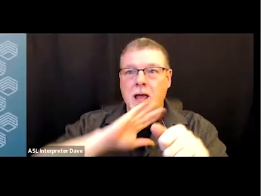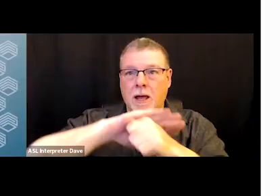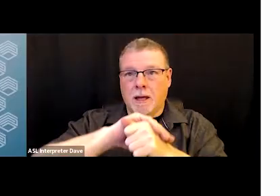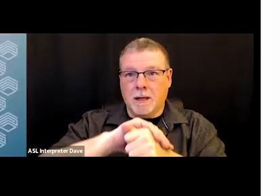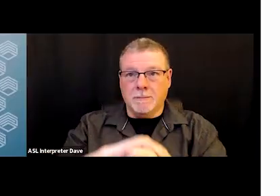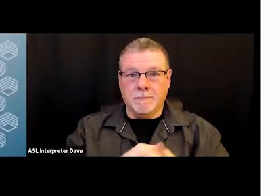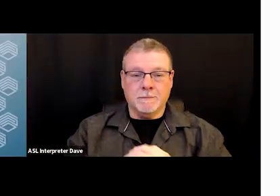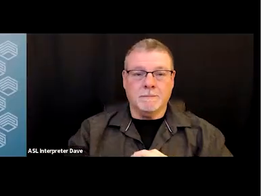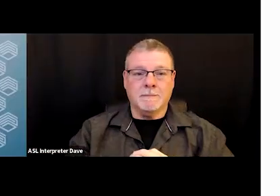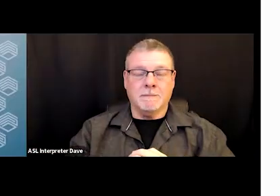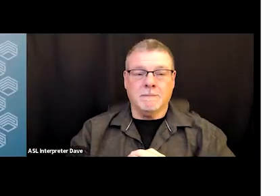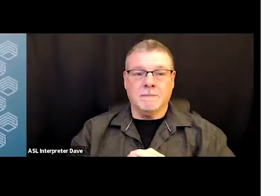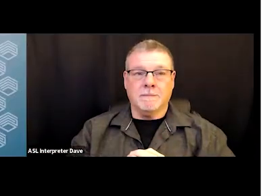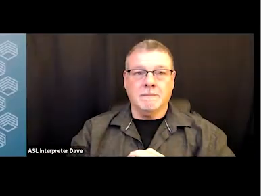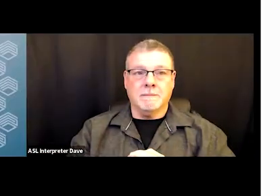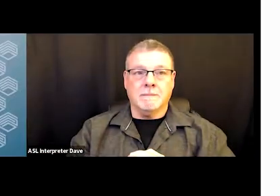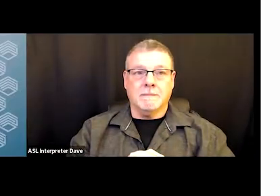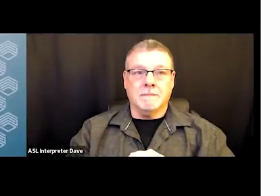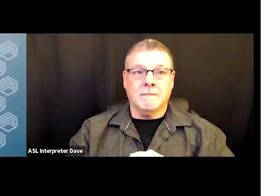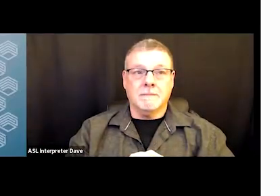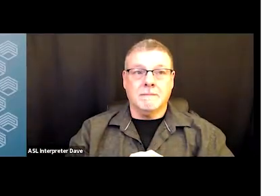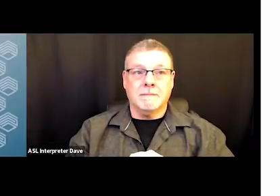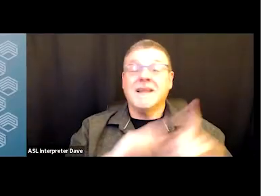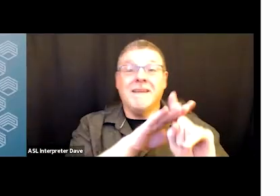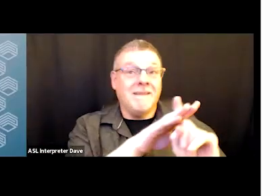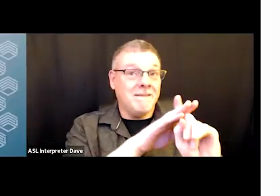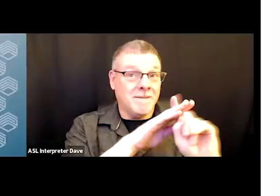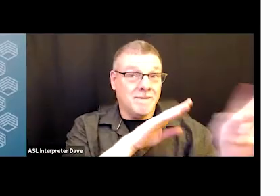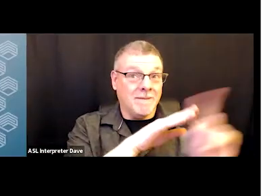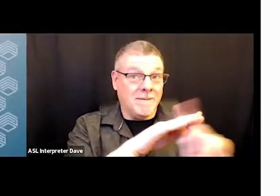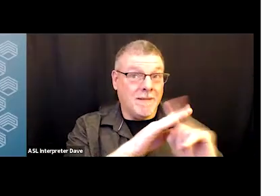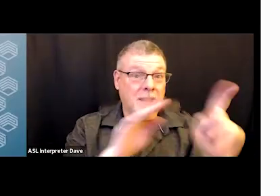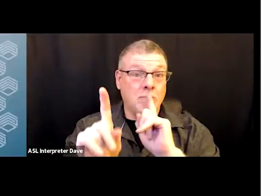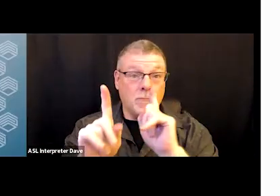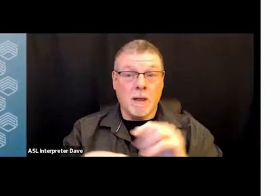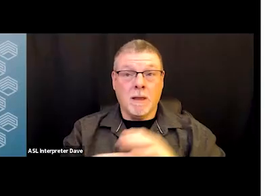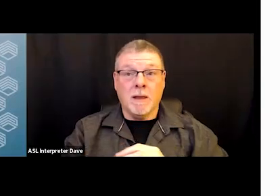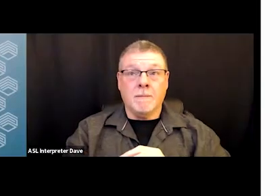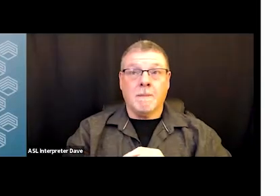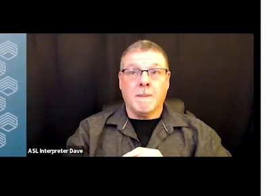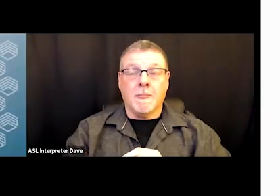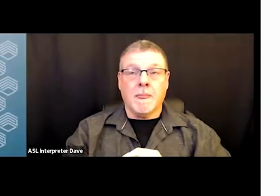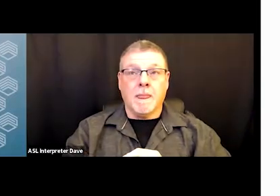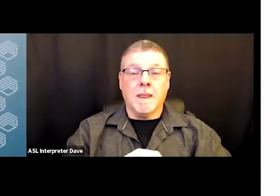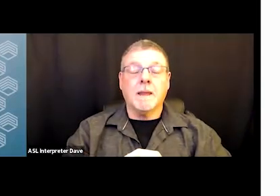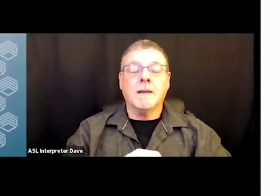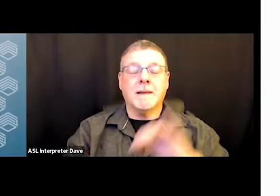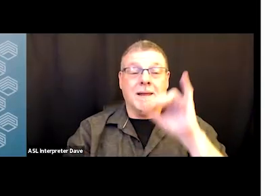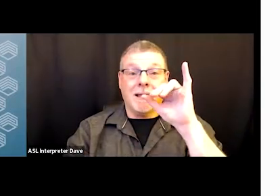Under kind of the flight response, what you might see, somebody in the flight response mode,